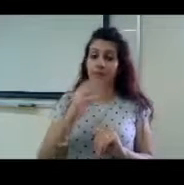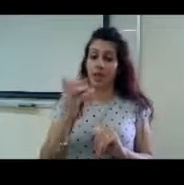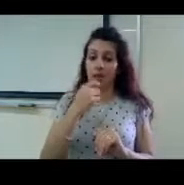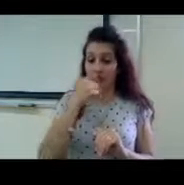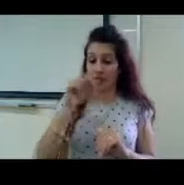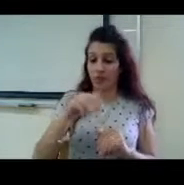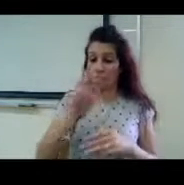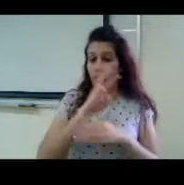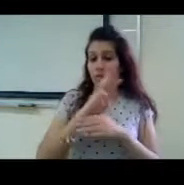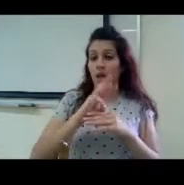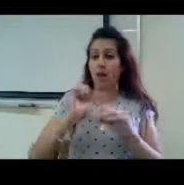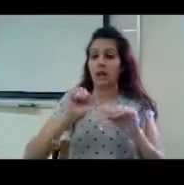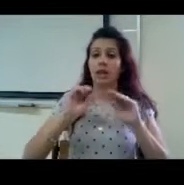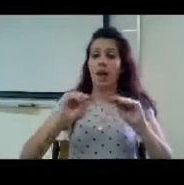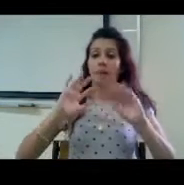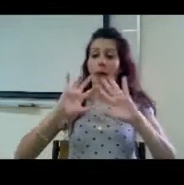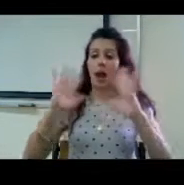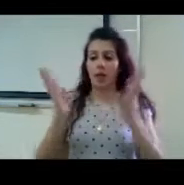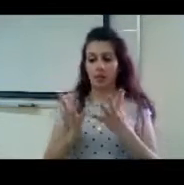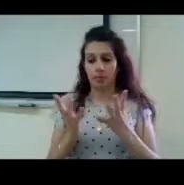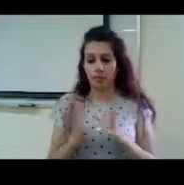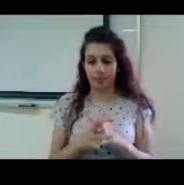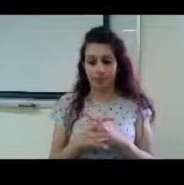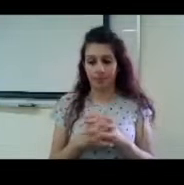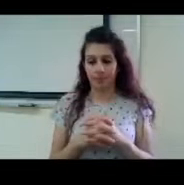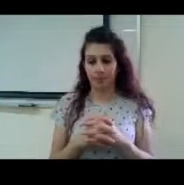interesting about those connected learning hubs is that the coaches and